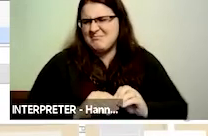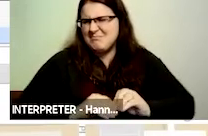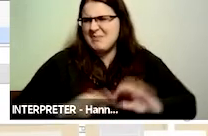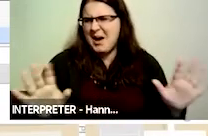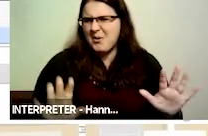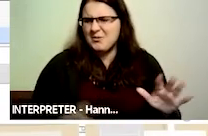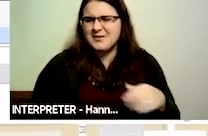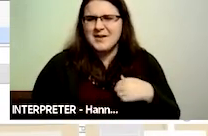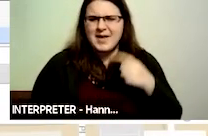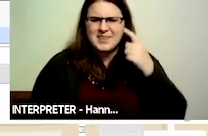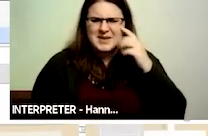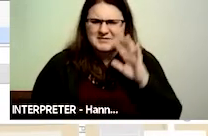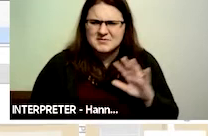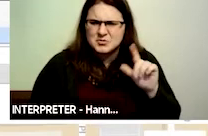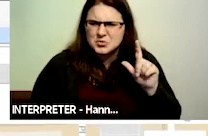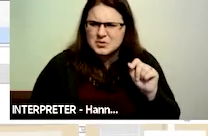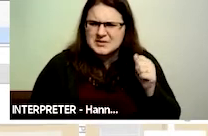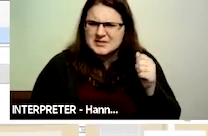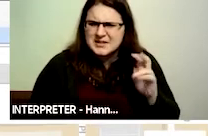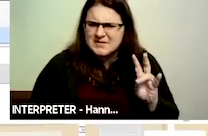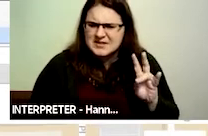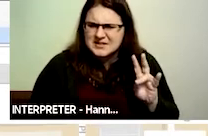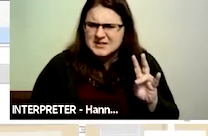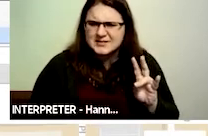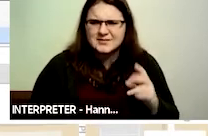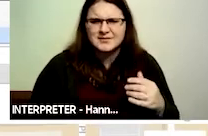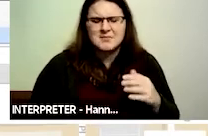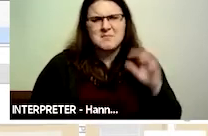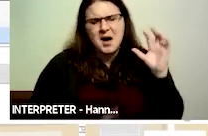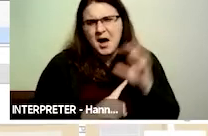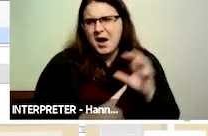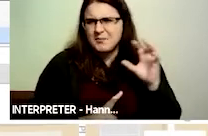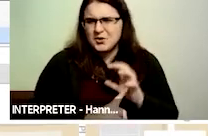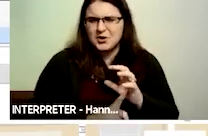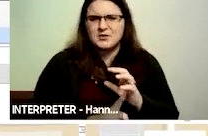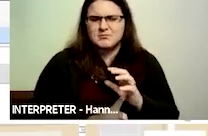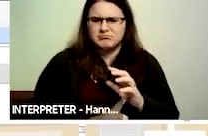Ben Woelk: In that summer when we started here about Pokemon